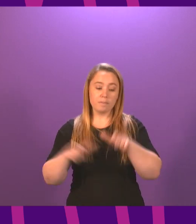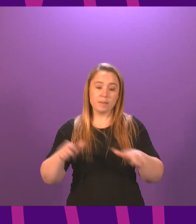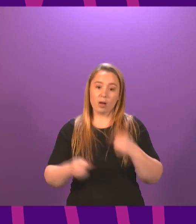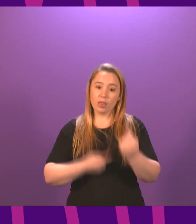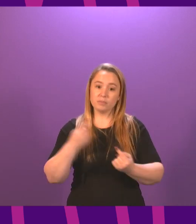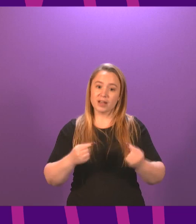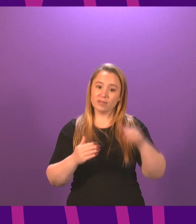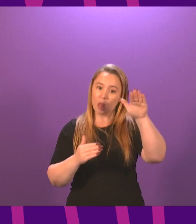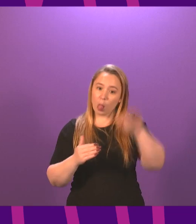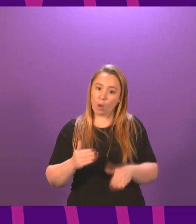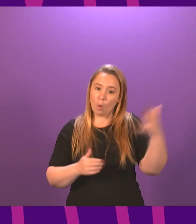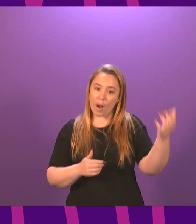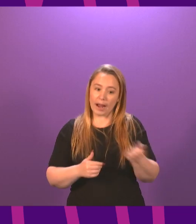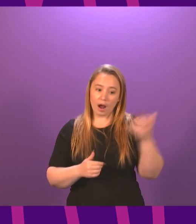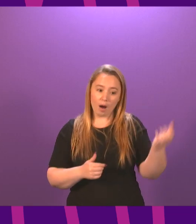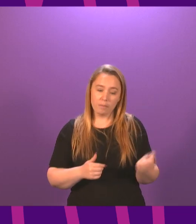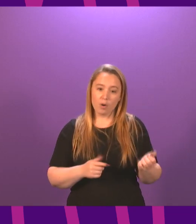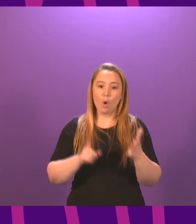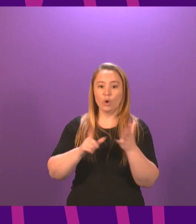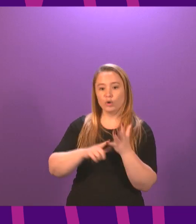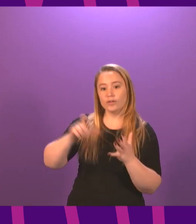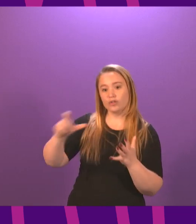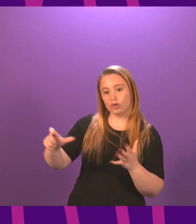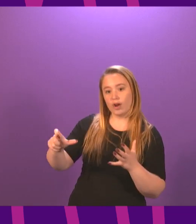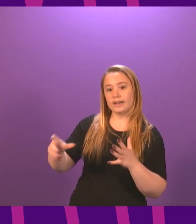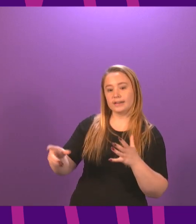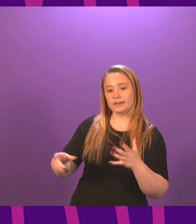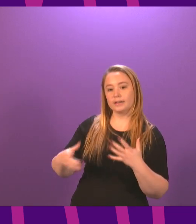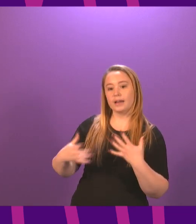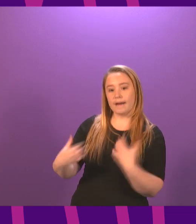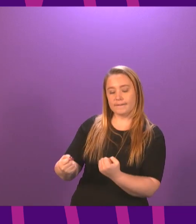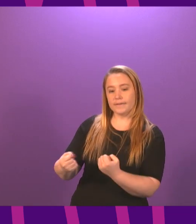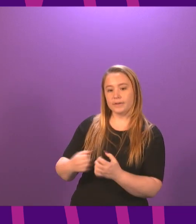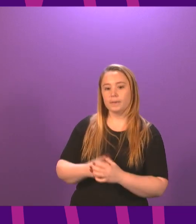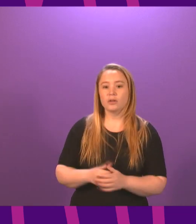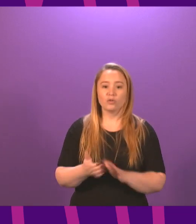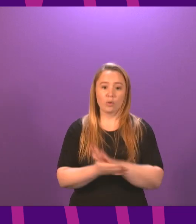workers who are in receipt of universal credit or other benefits and who will lose earnings